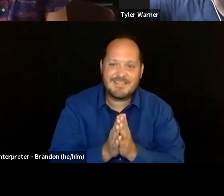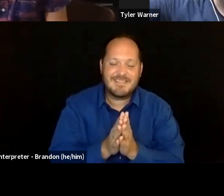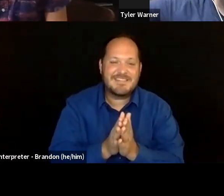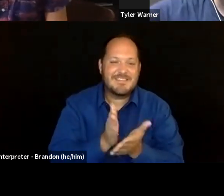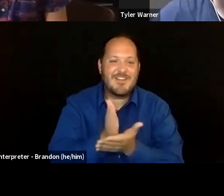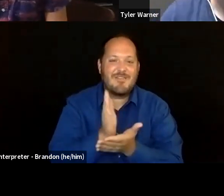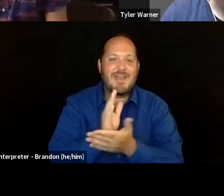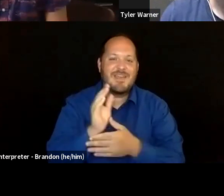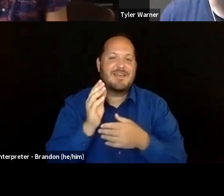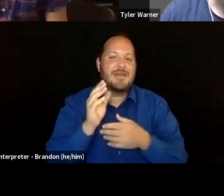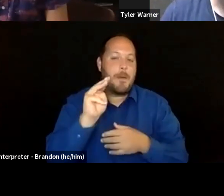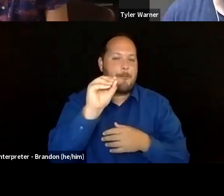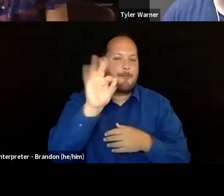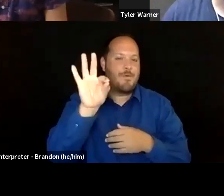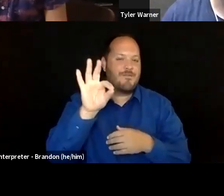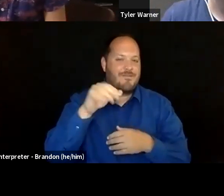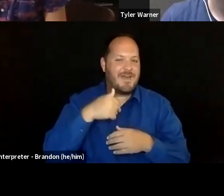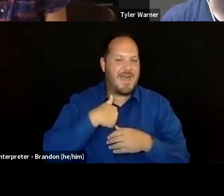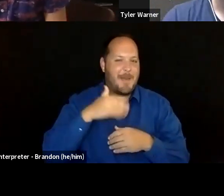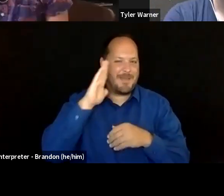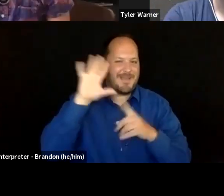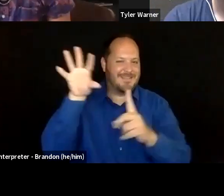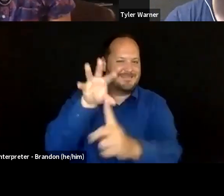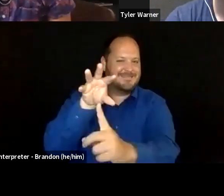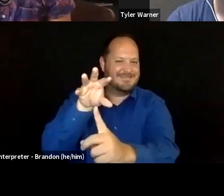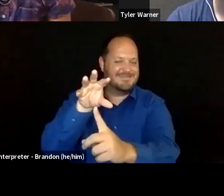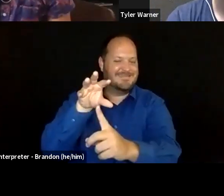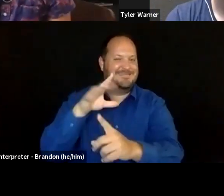broader Asian American communities in Portland, talking